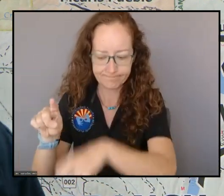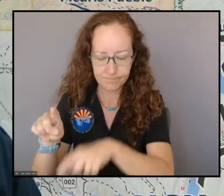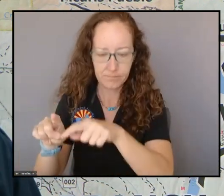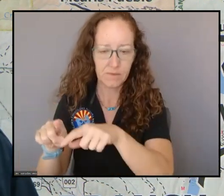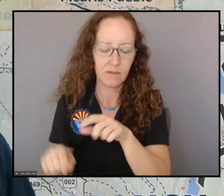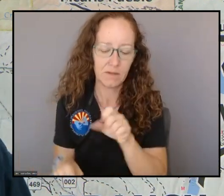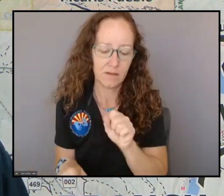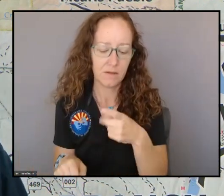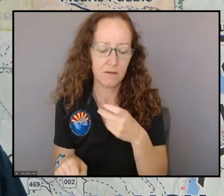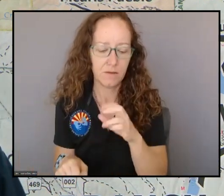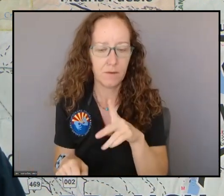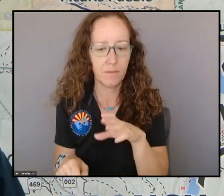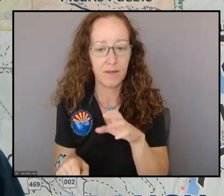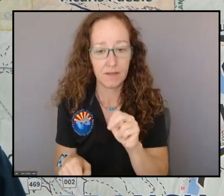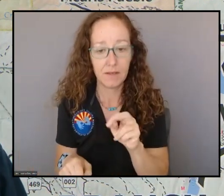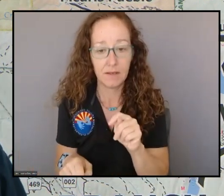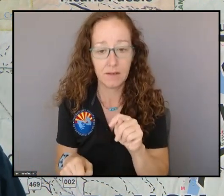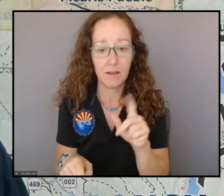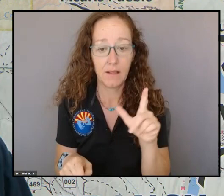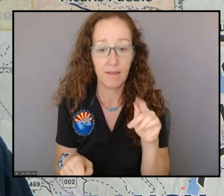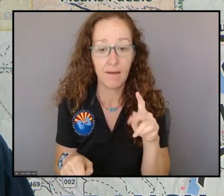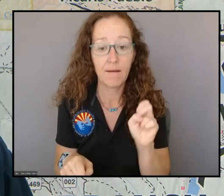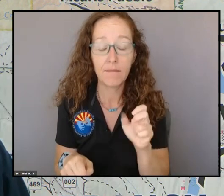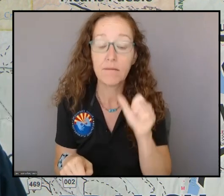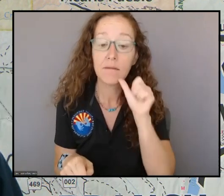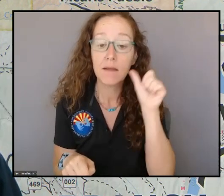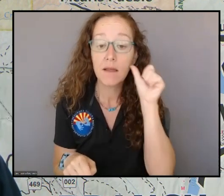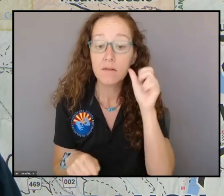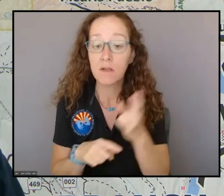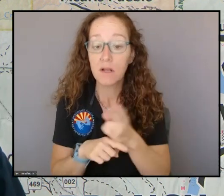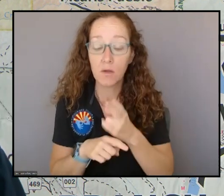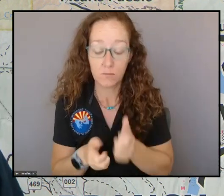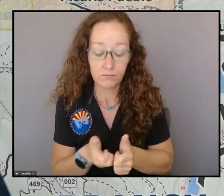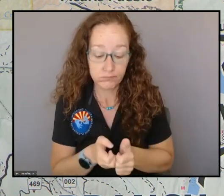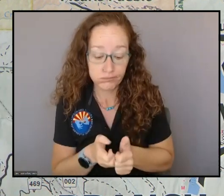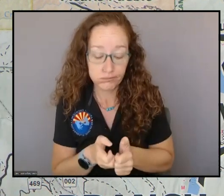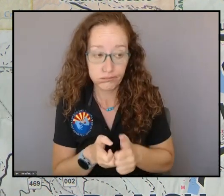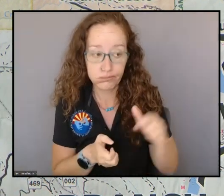unmanned aviation systems or UAS, which are drones, to really